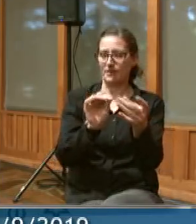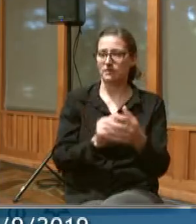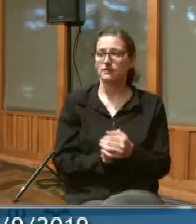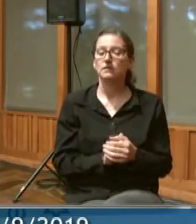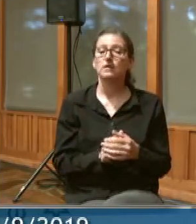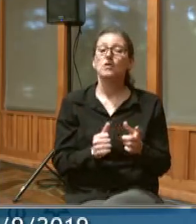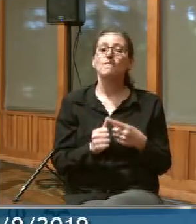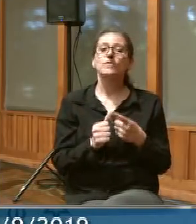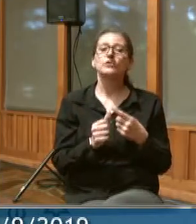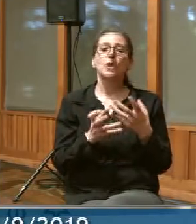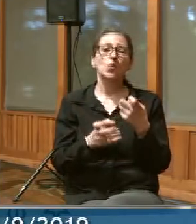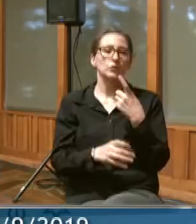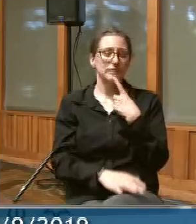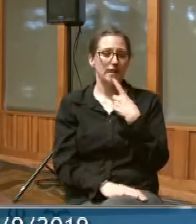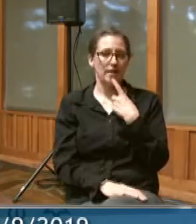WHAT MY ALTERNATIVE PROPOSAL IS. SO THAT THE PUBLIC ACTUALLY HAS